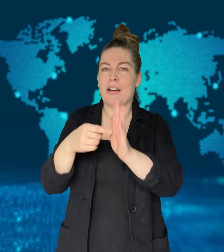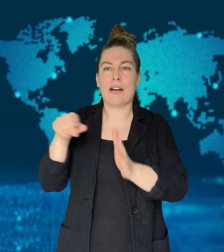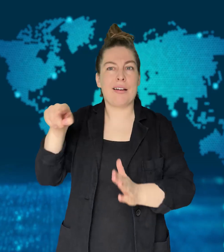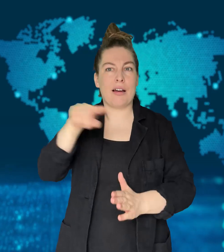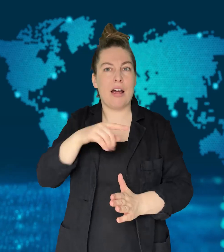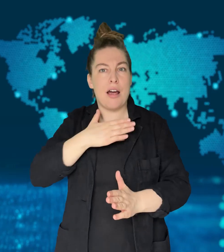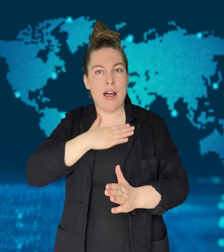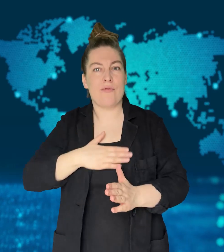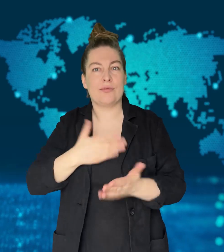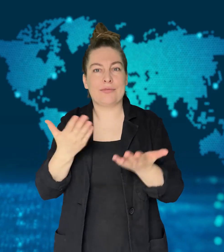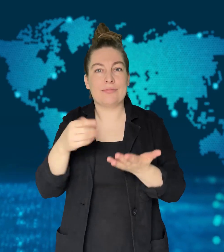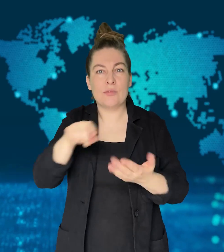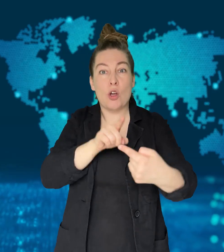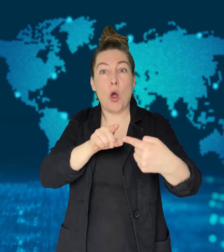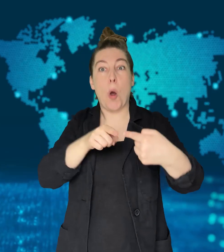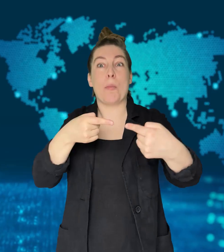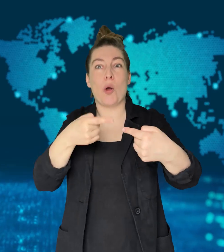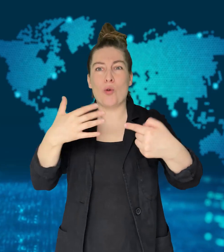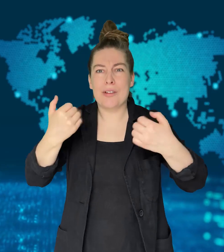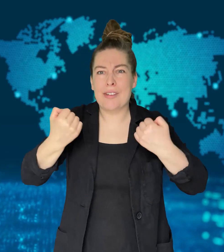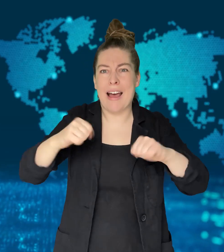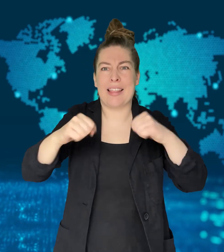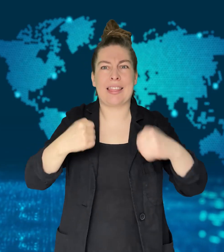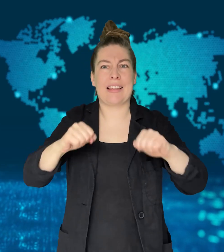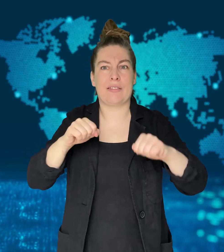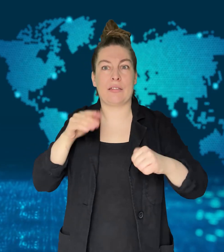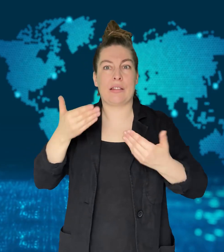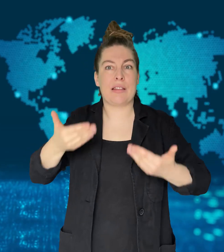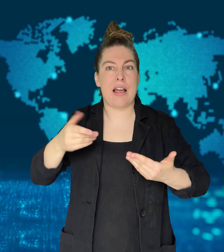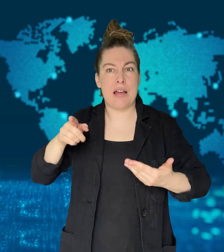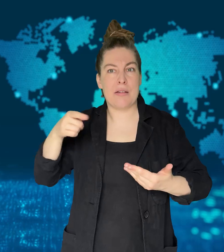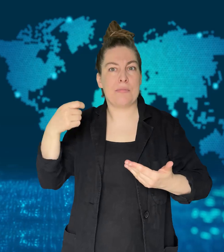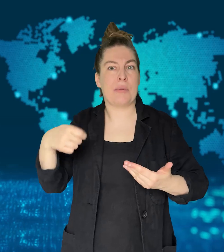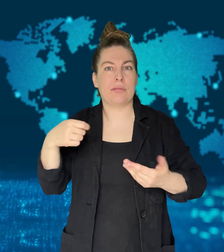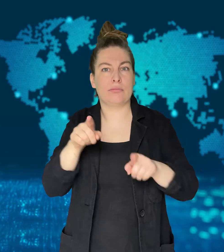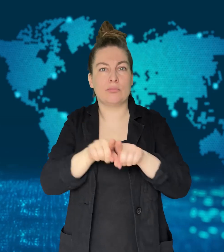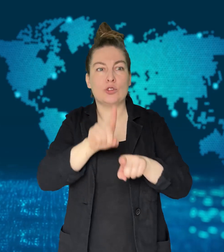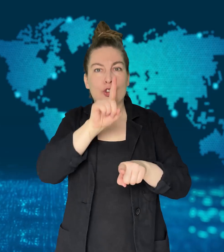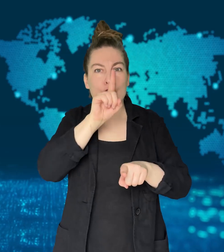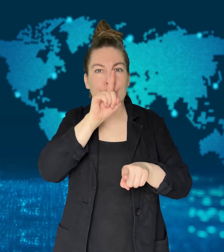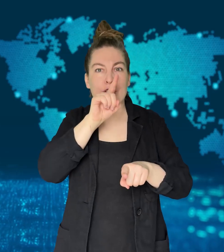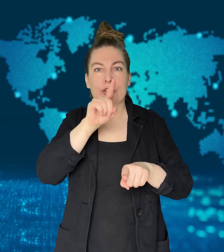remove opposition figures.